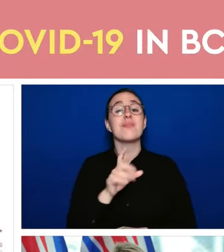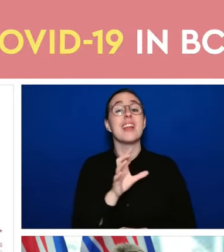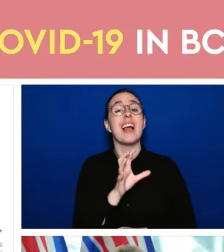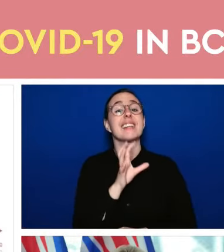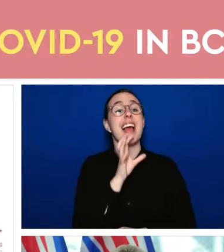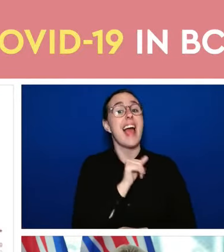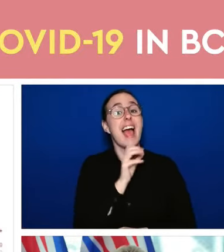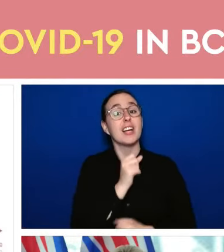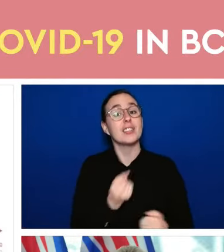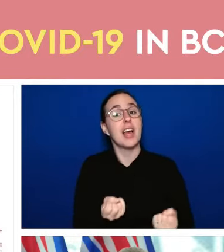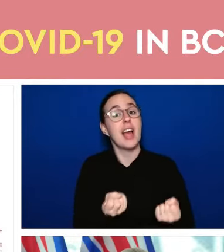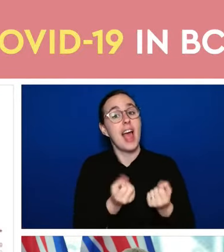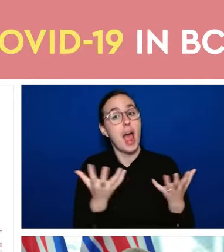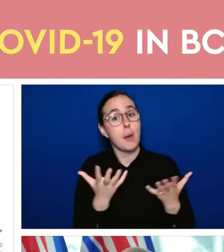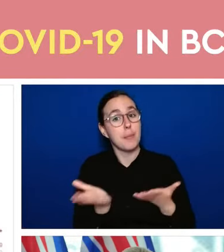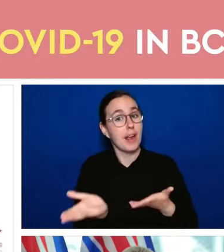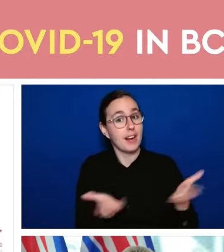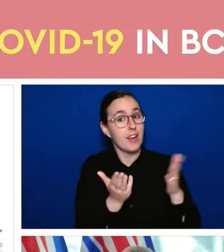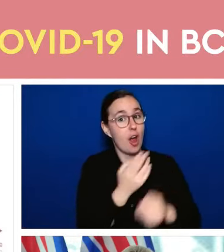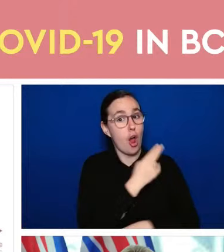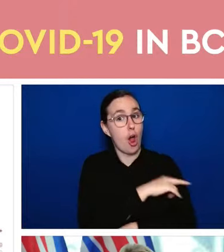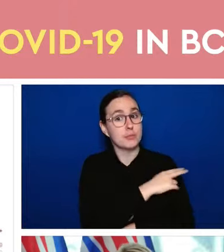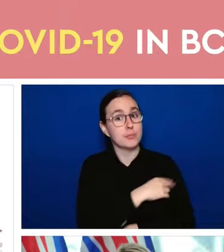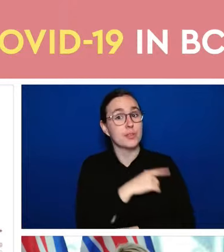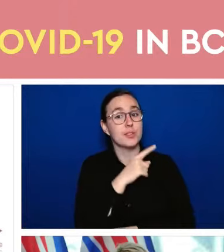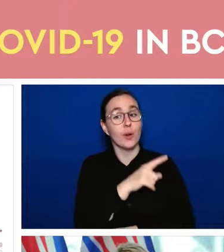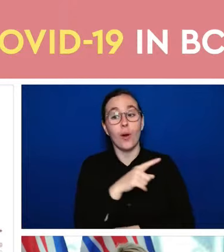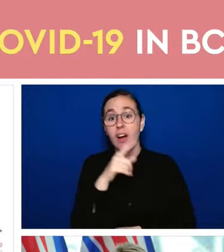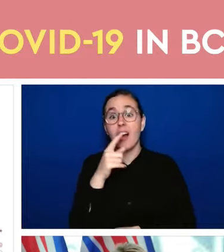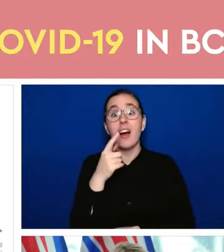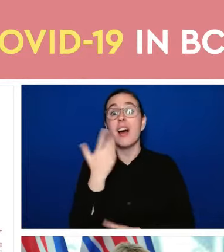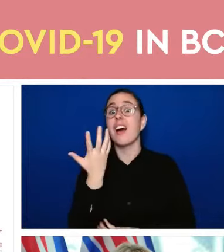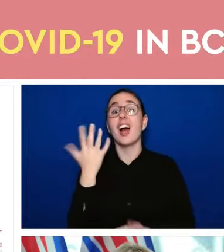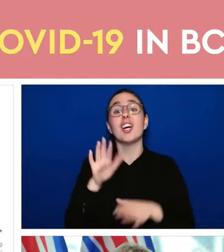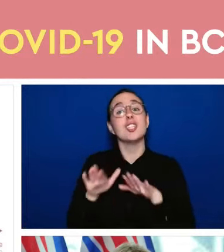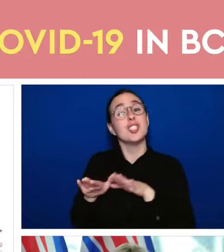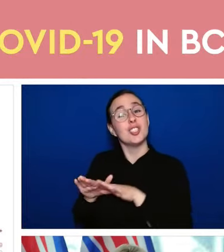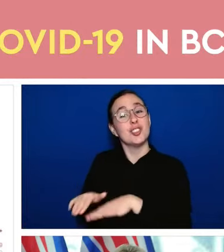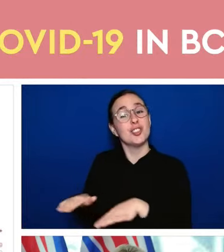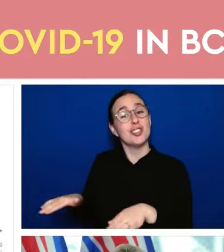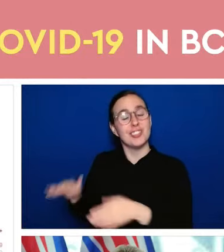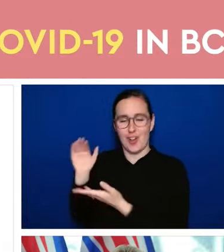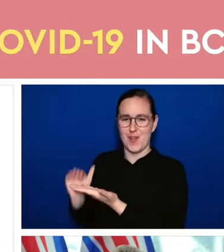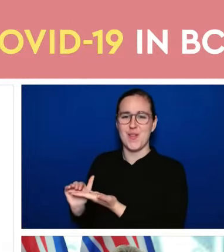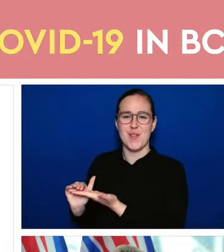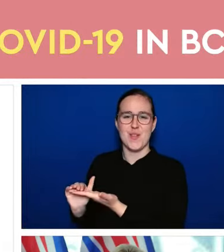that is very good and we're thankful for that and we know